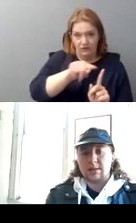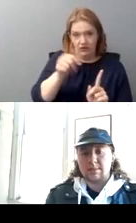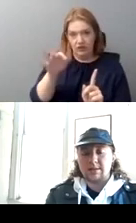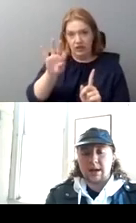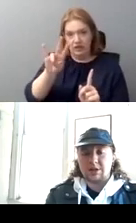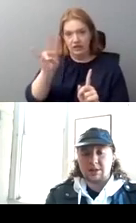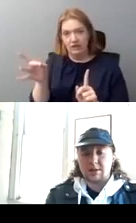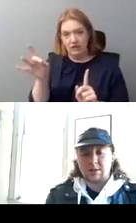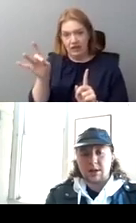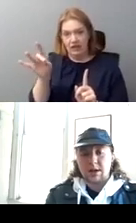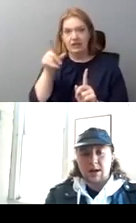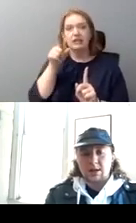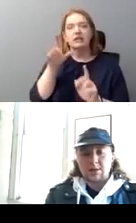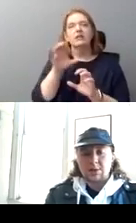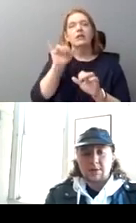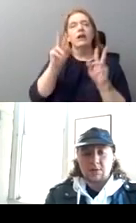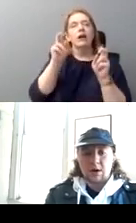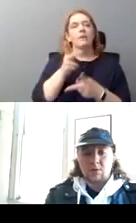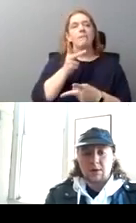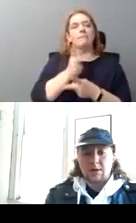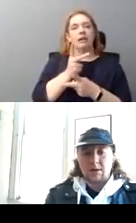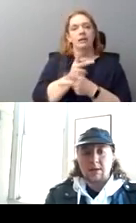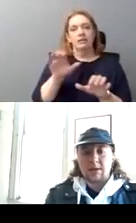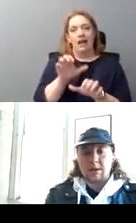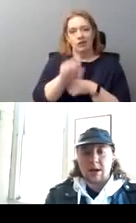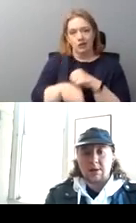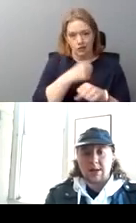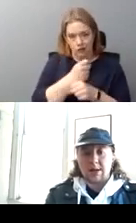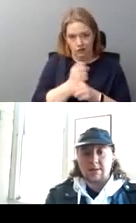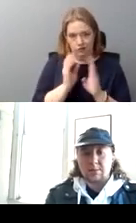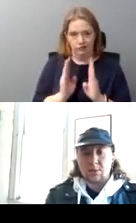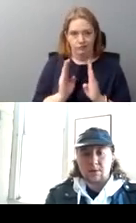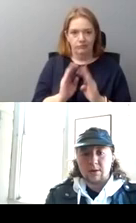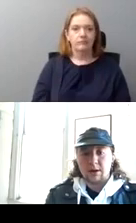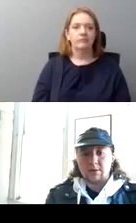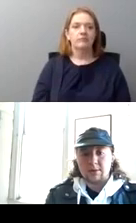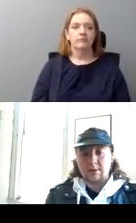the maintenance action years. The history of this Edwardian Italianate is important and allows us a